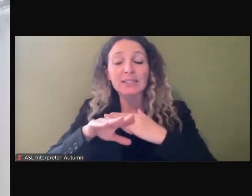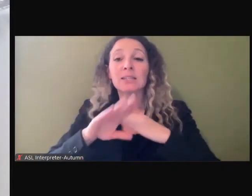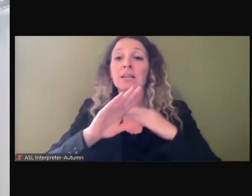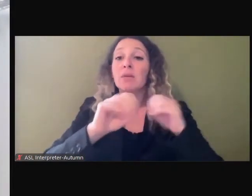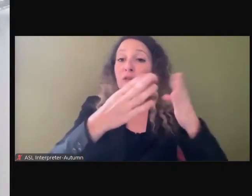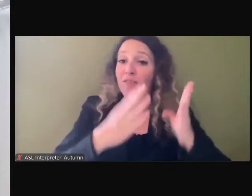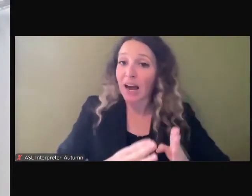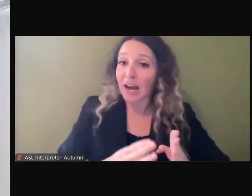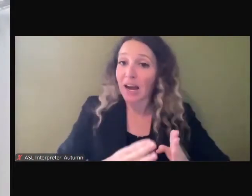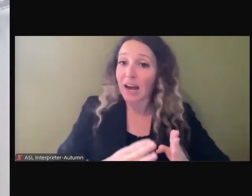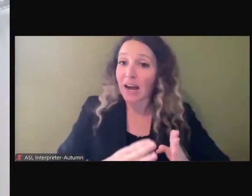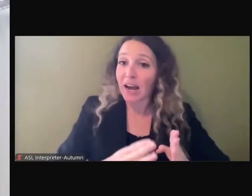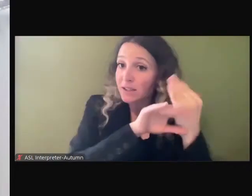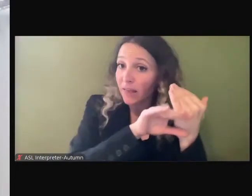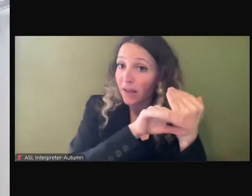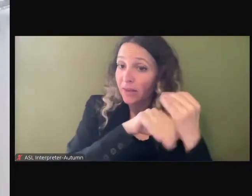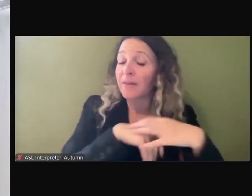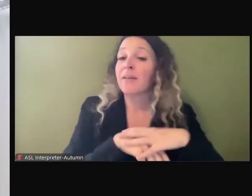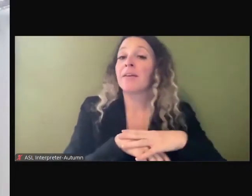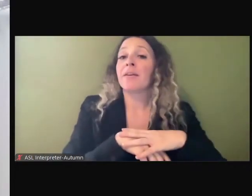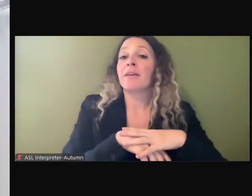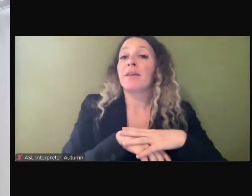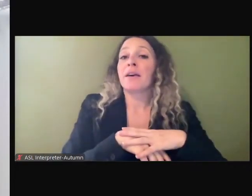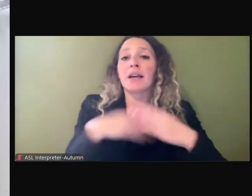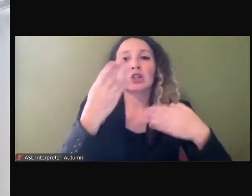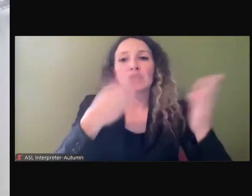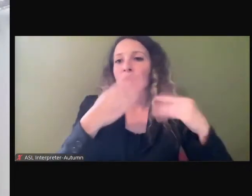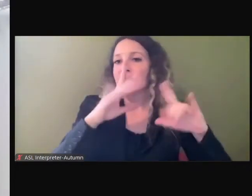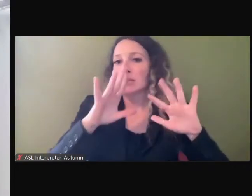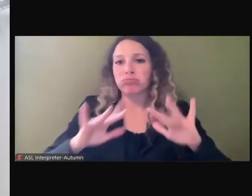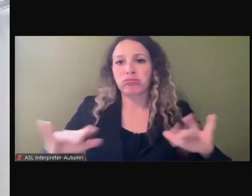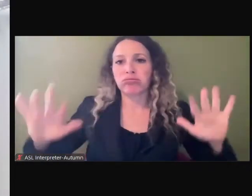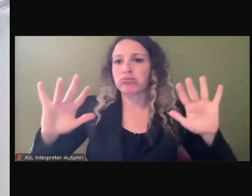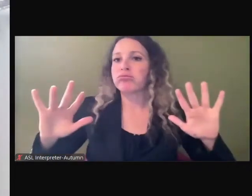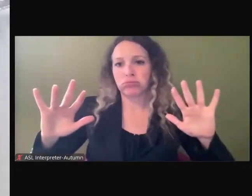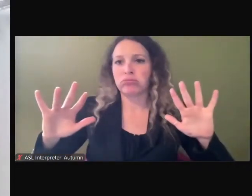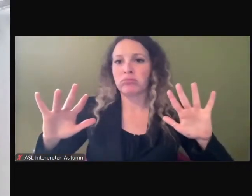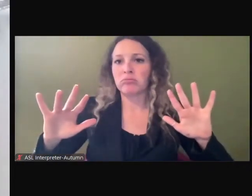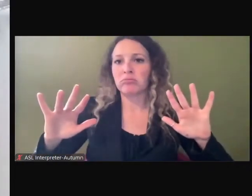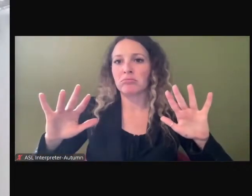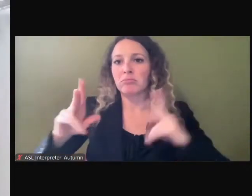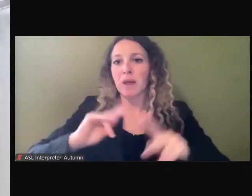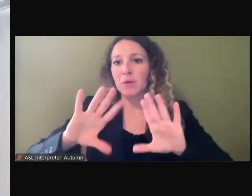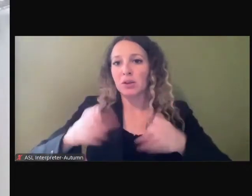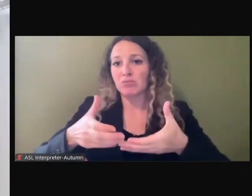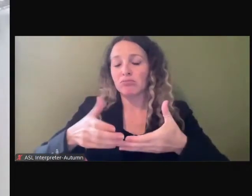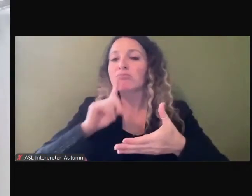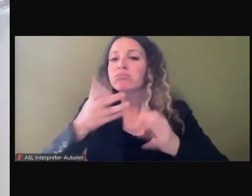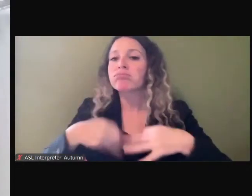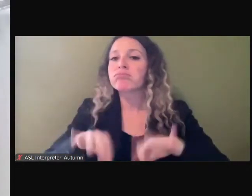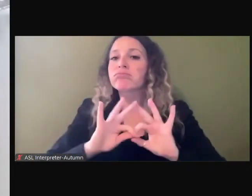provide telehealth. And services across diverse patient populations is vital. Looking forward,